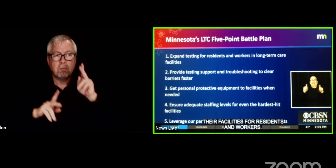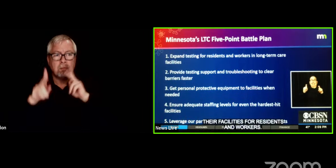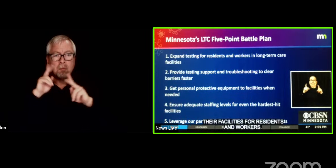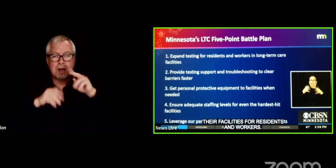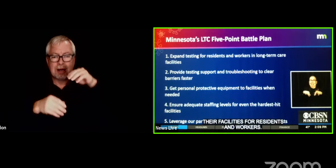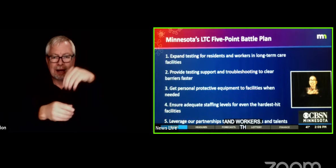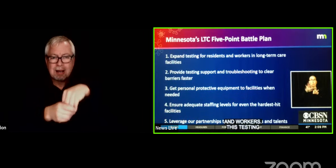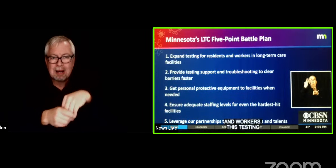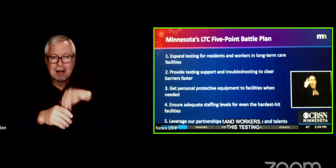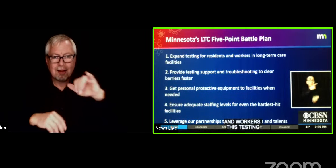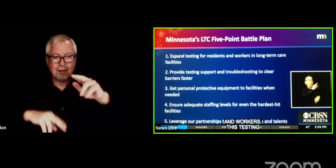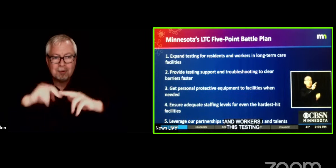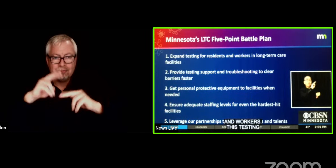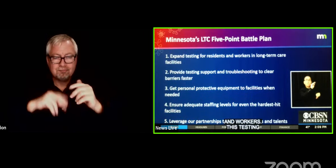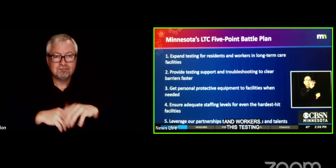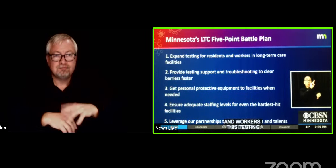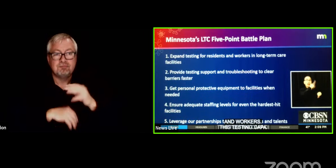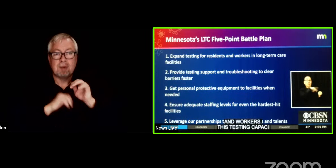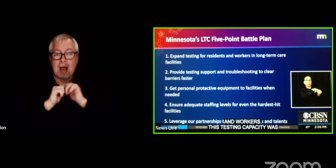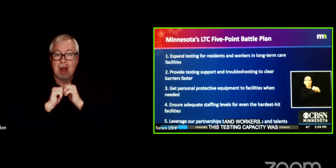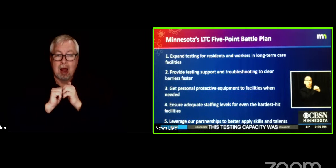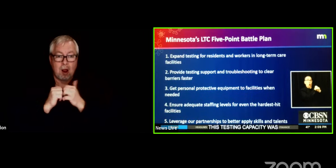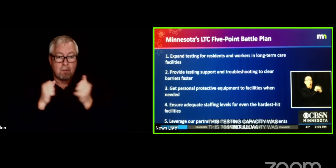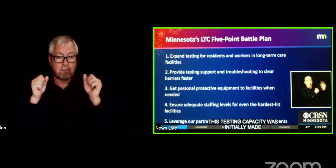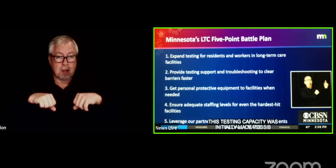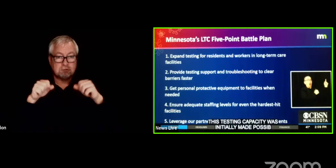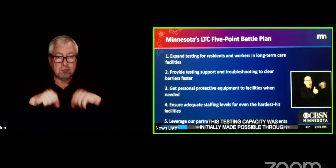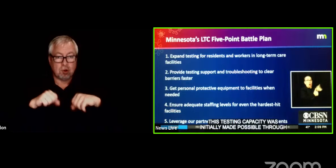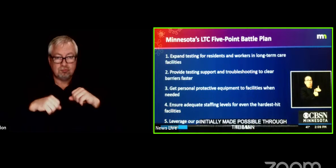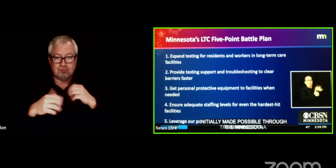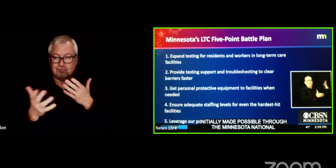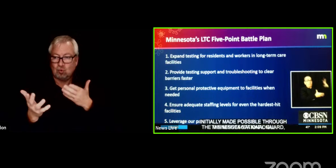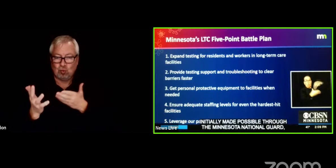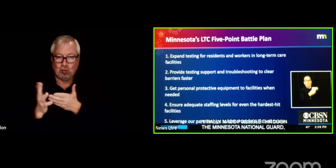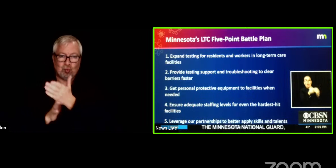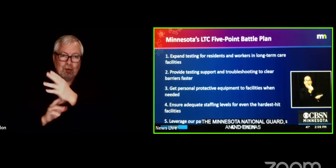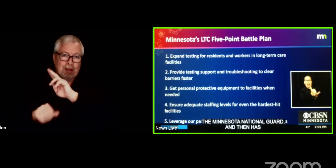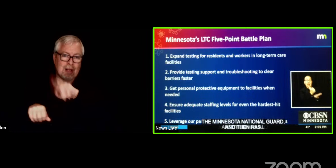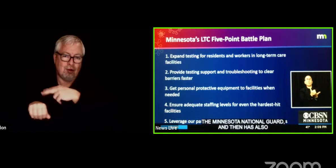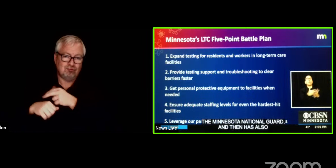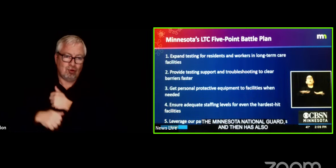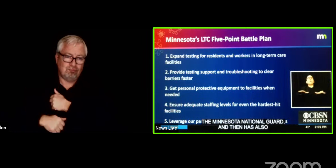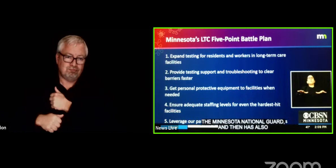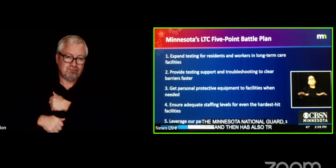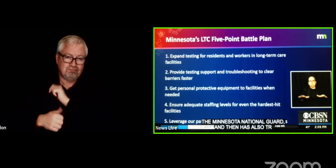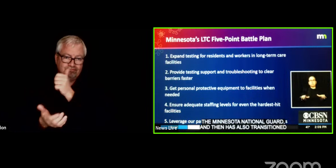AND HAS ALSO TRANSITIONED TO THE SUPPORT OF HEALTH SYSTEMS, PHYSICIAN SERVICES AND PRIVATE ENTITIES.